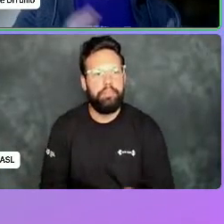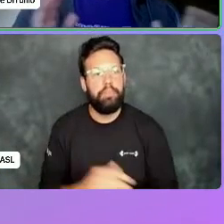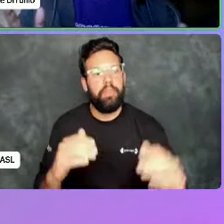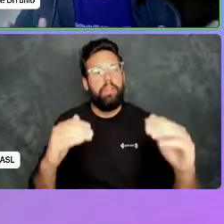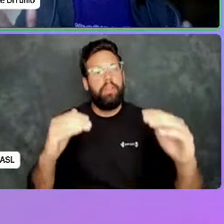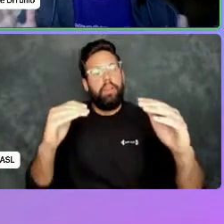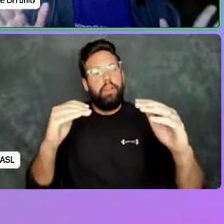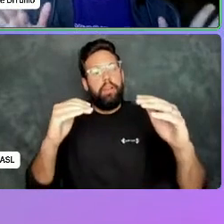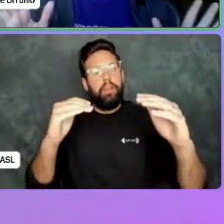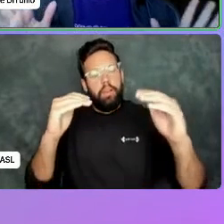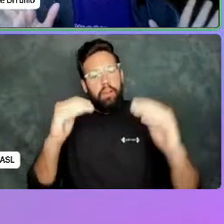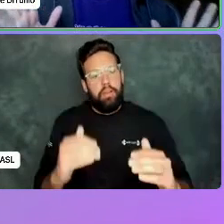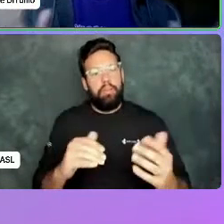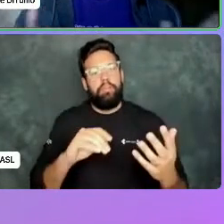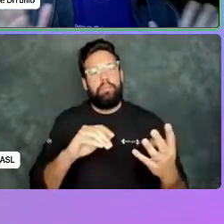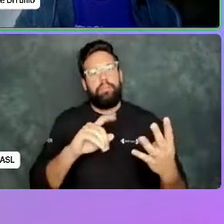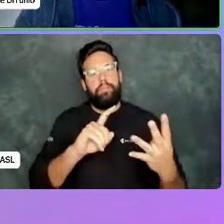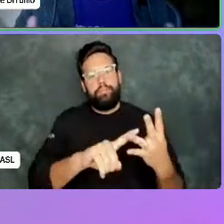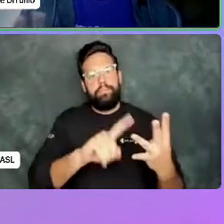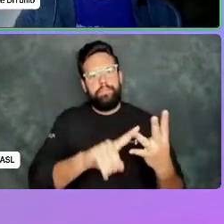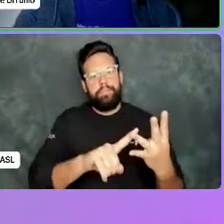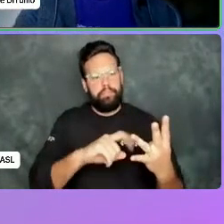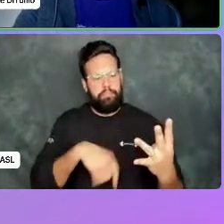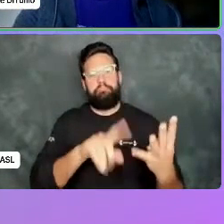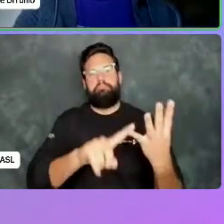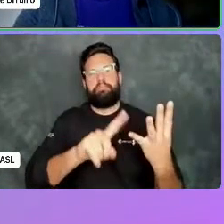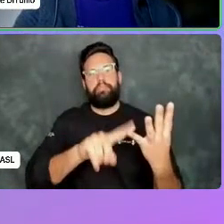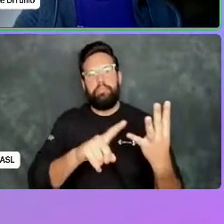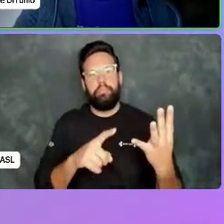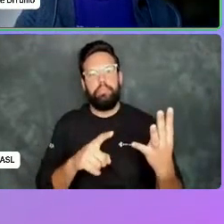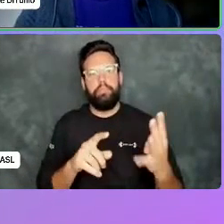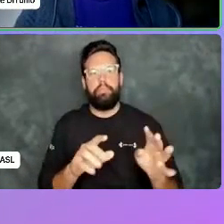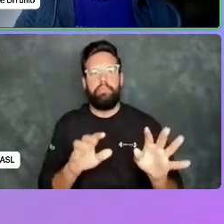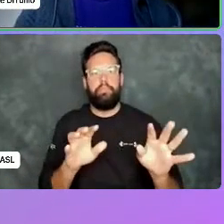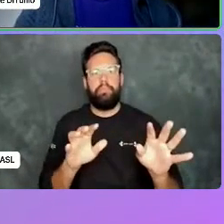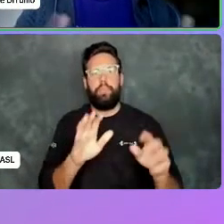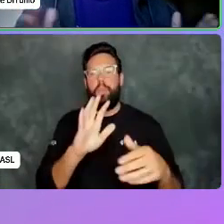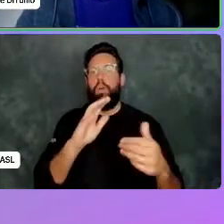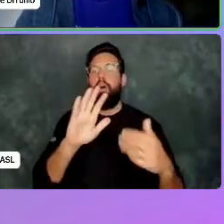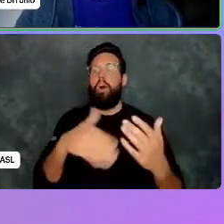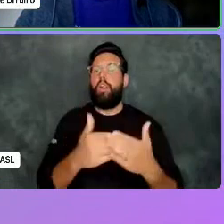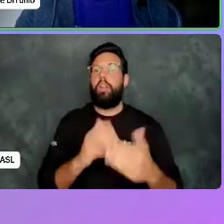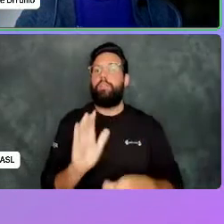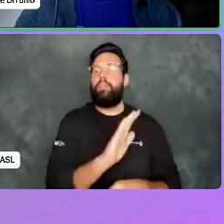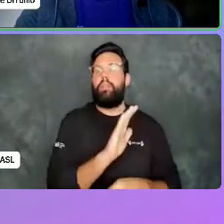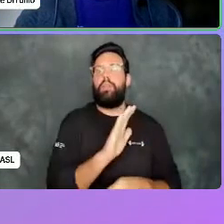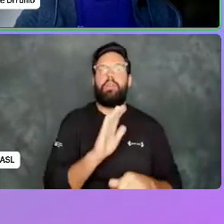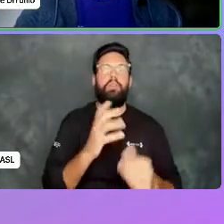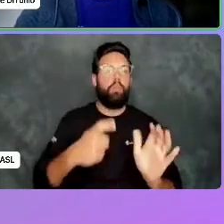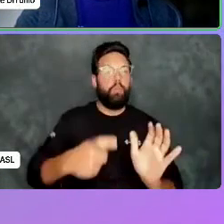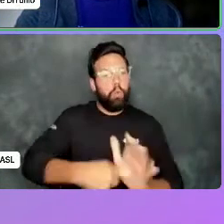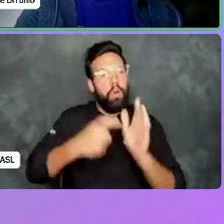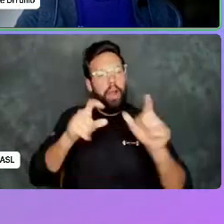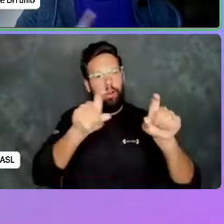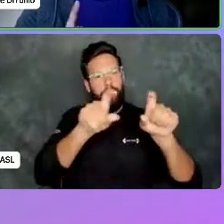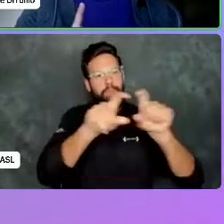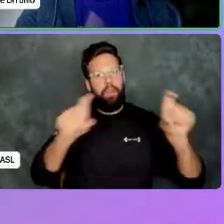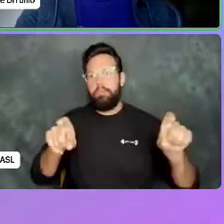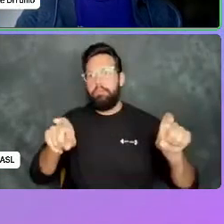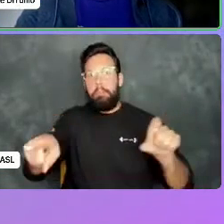do this in Javascript too, but you can also do it as a pattern attribute. #4, we want to make sure that we